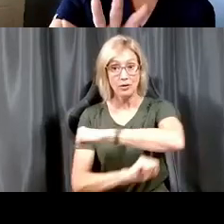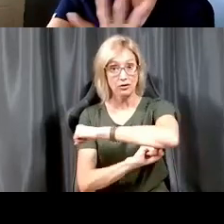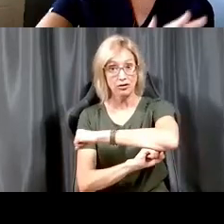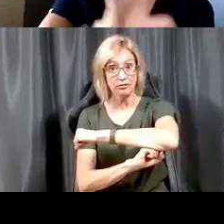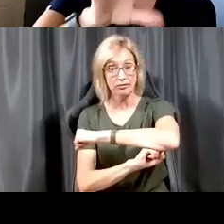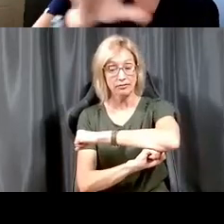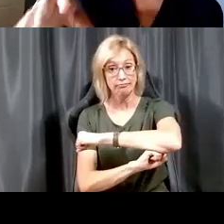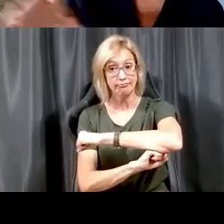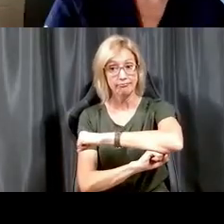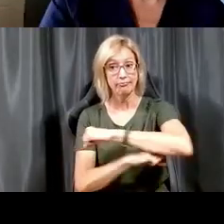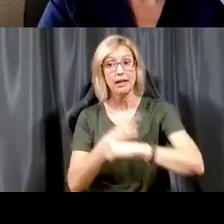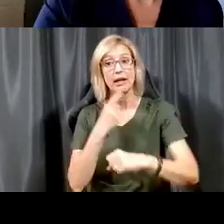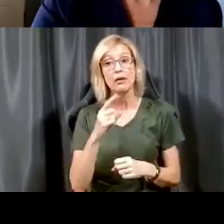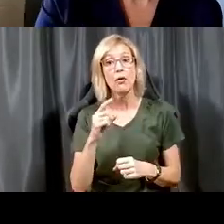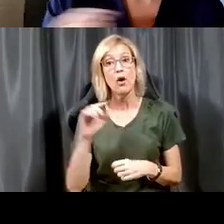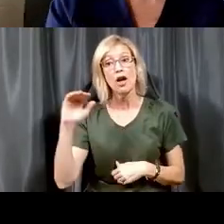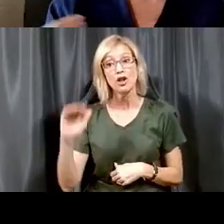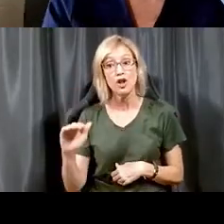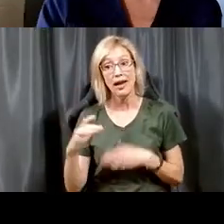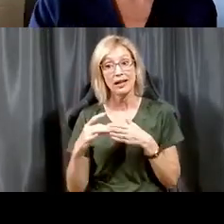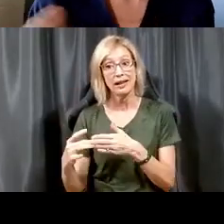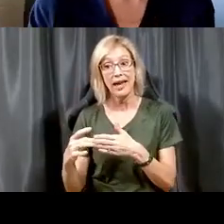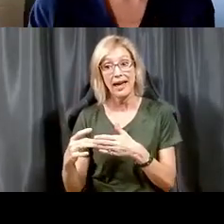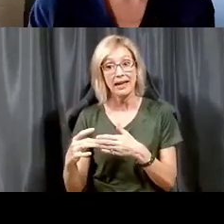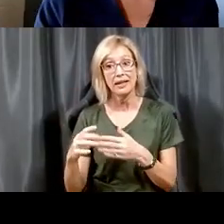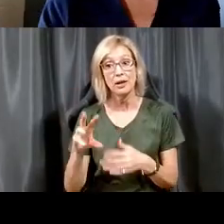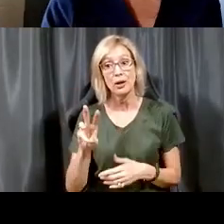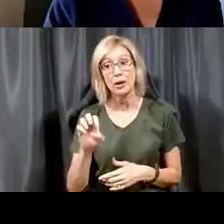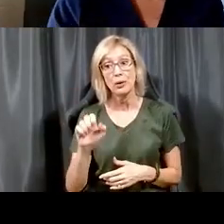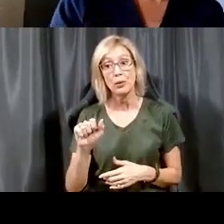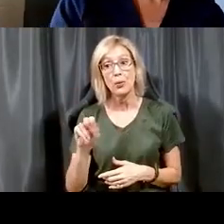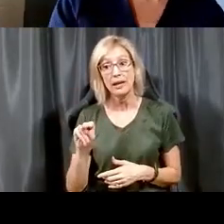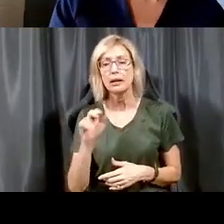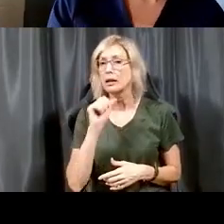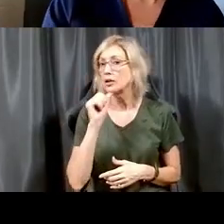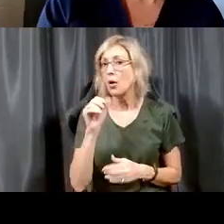the child led WEANing we don' food babies baby food. Feed